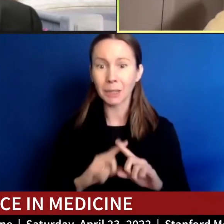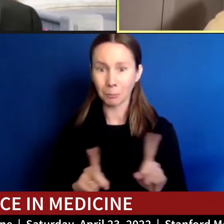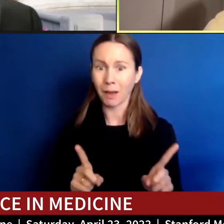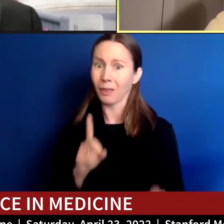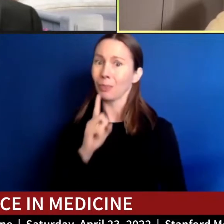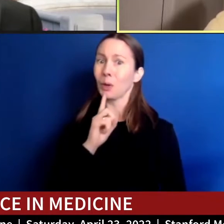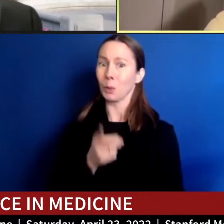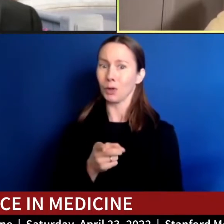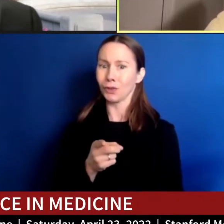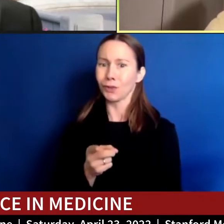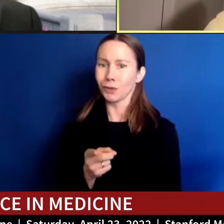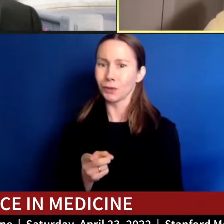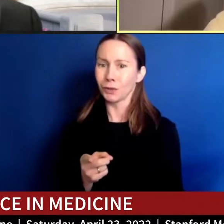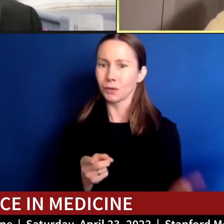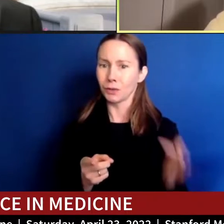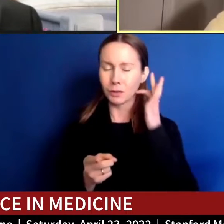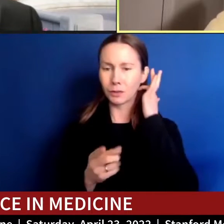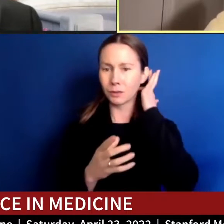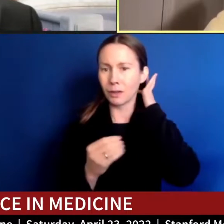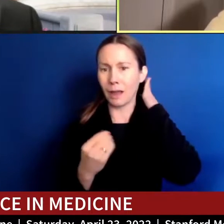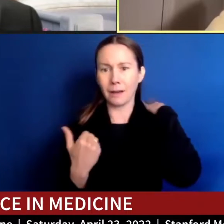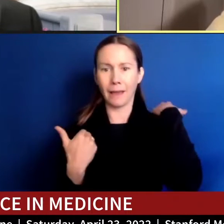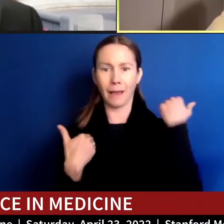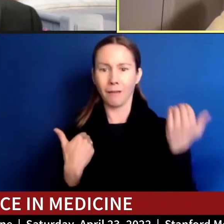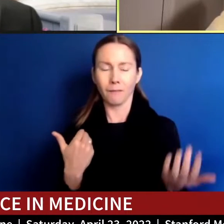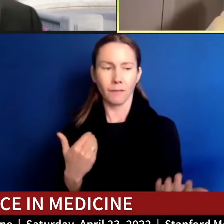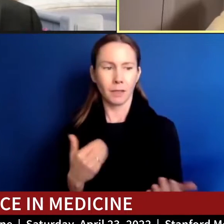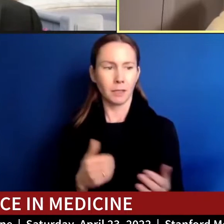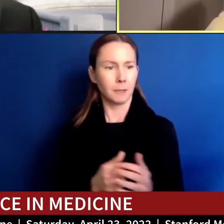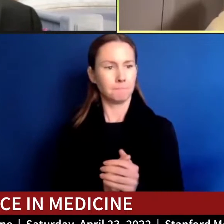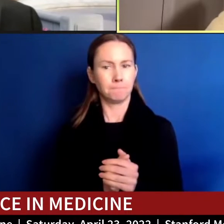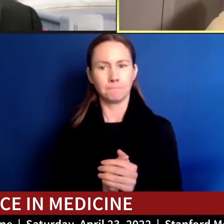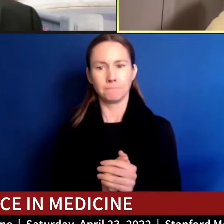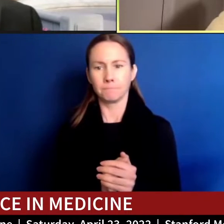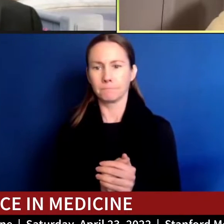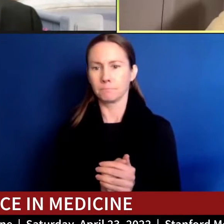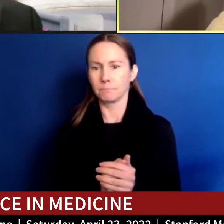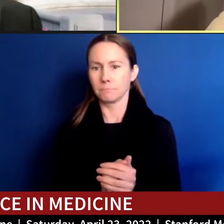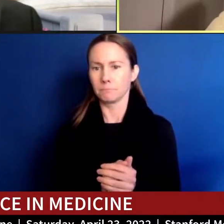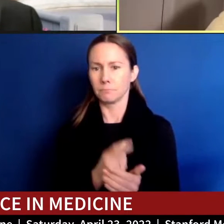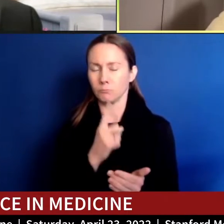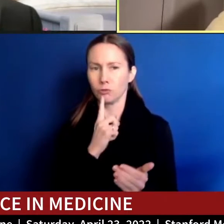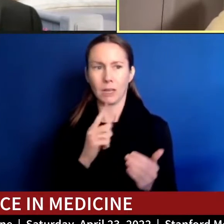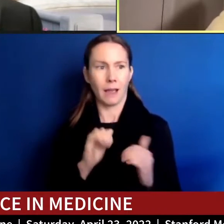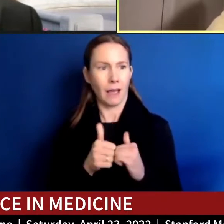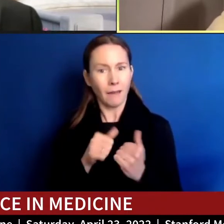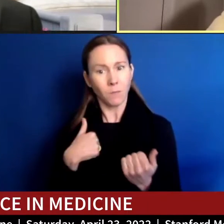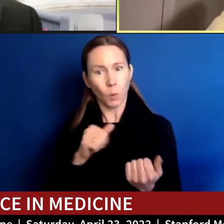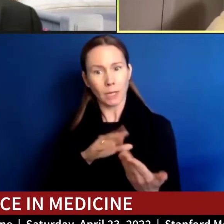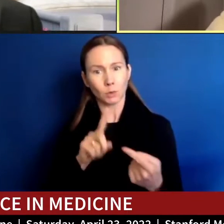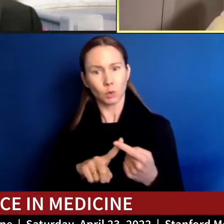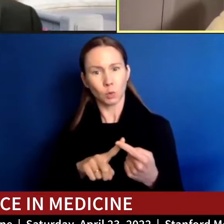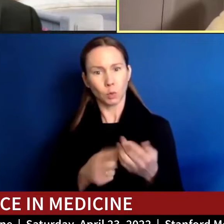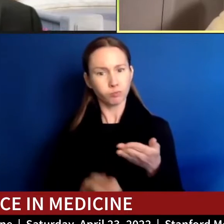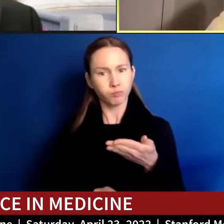always been [indiscernible] of some place to eliminate scarcity. Again, the scarcity